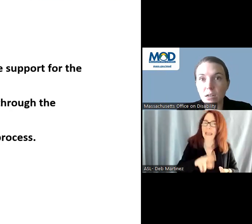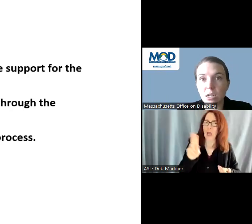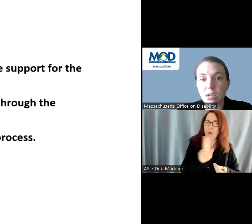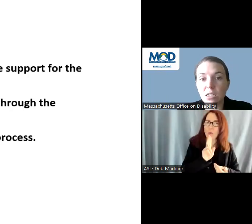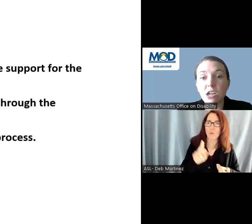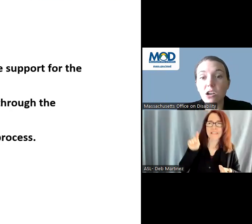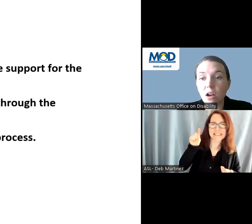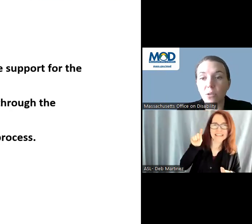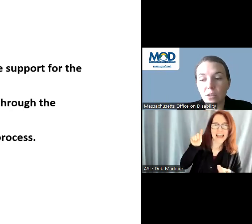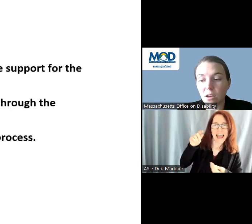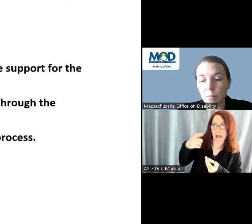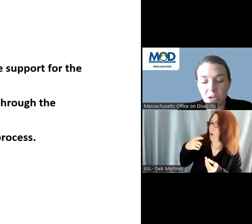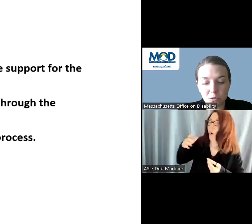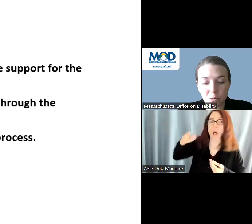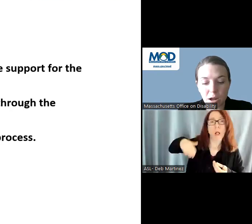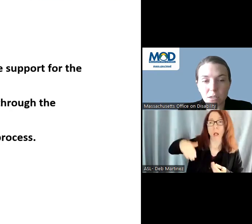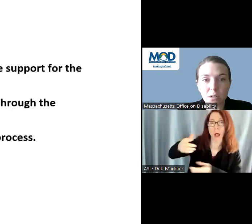to to not grant the accommodation request.